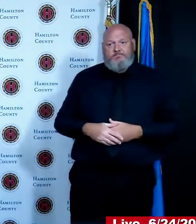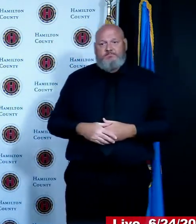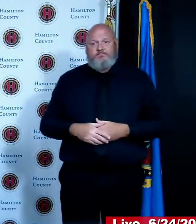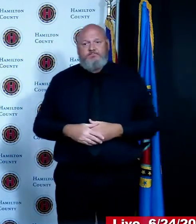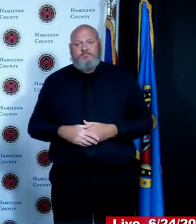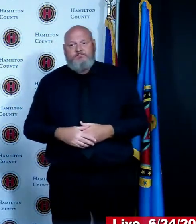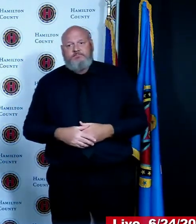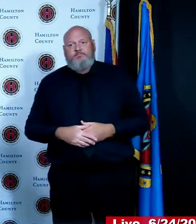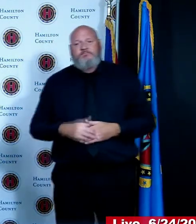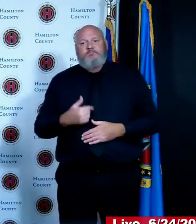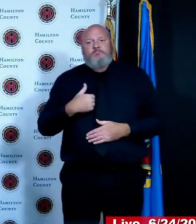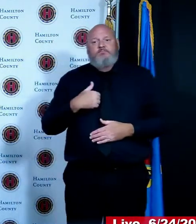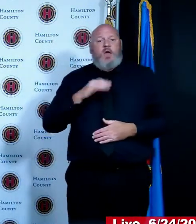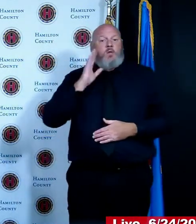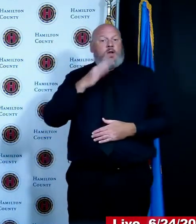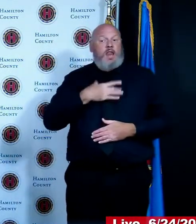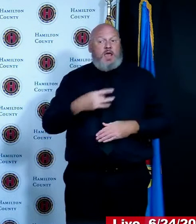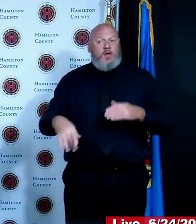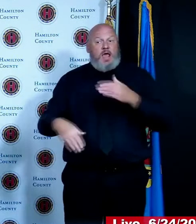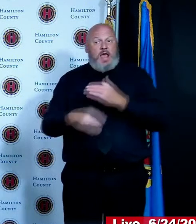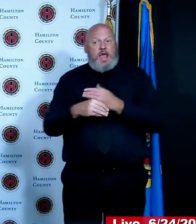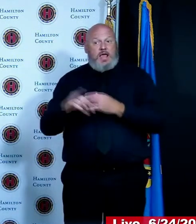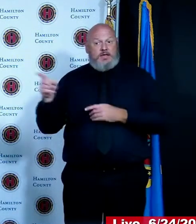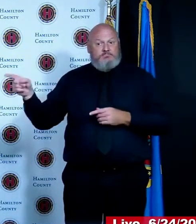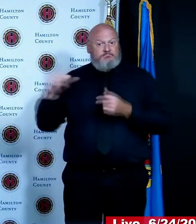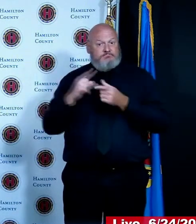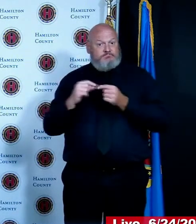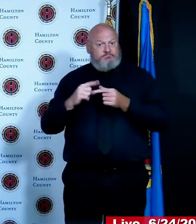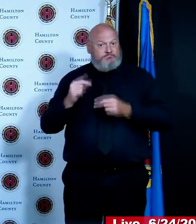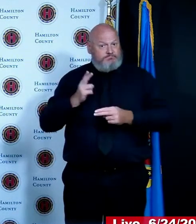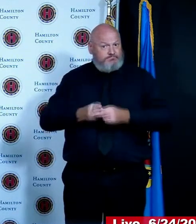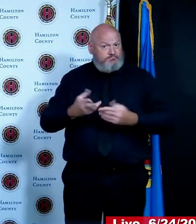numbers Commissioner Driehaus shares and update with regards to those recovered